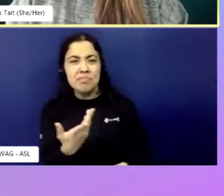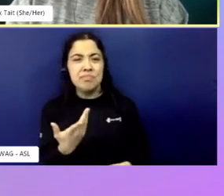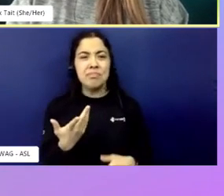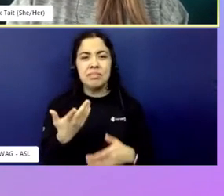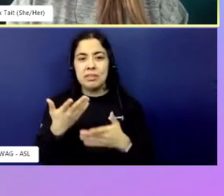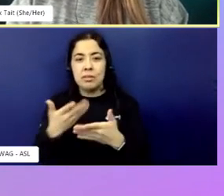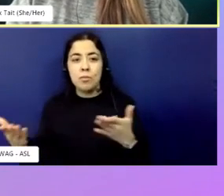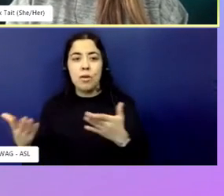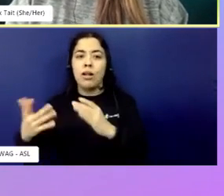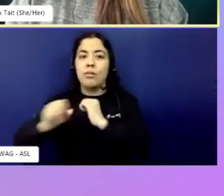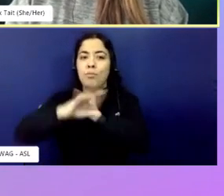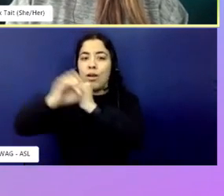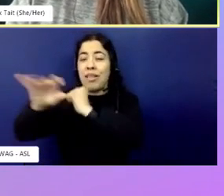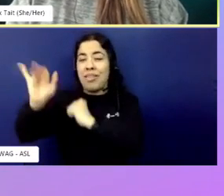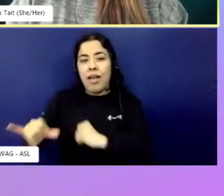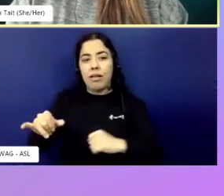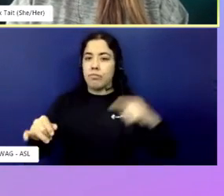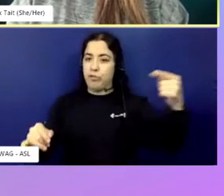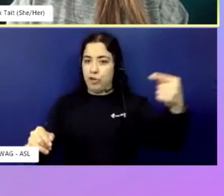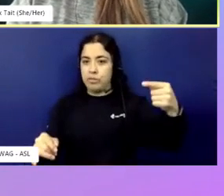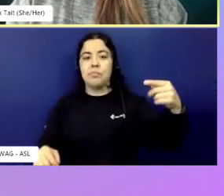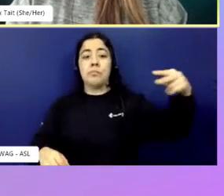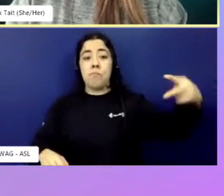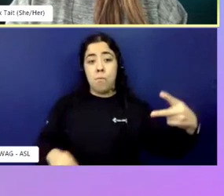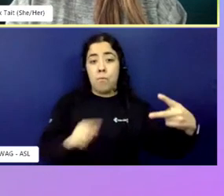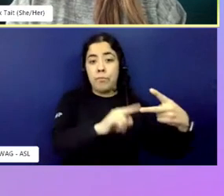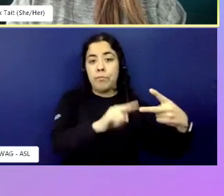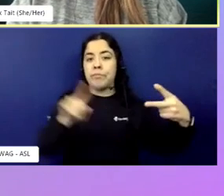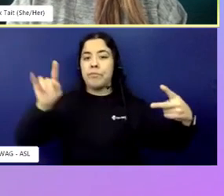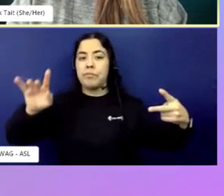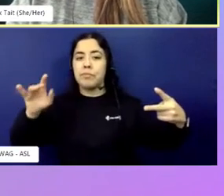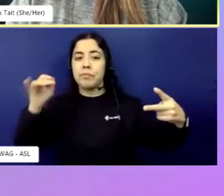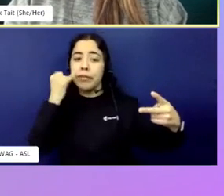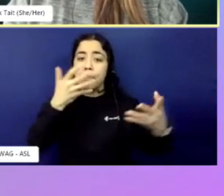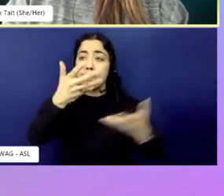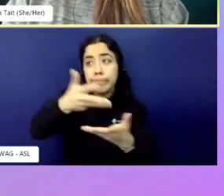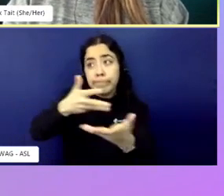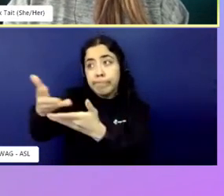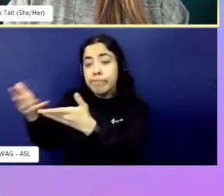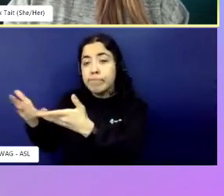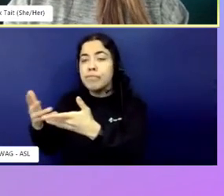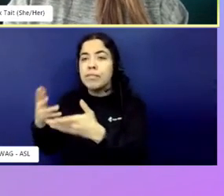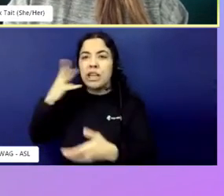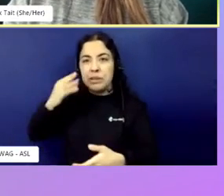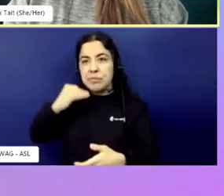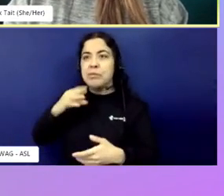capable and unattractive and undesirable. Beauty product marketing, like we just saw, 45% reported